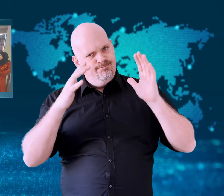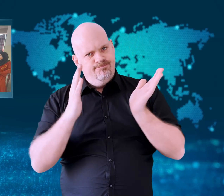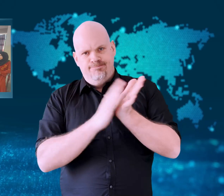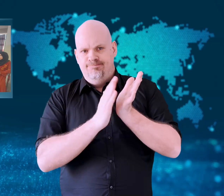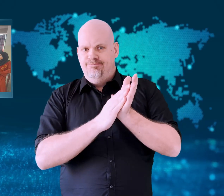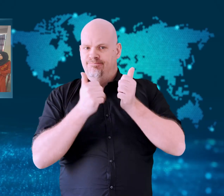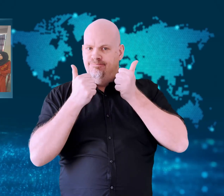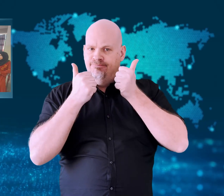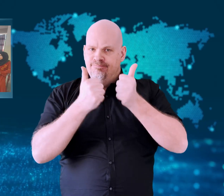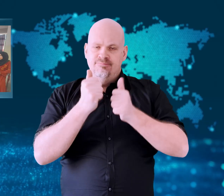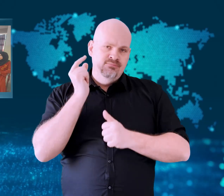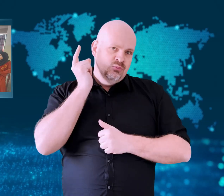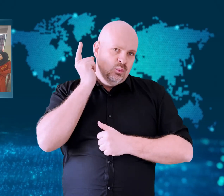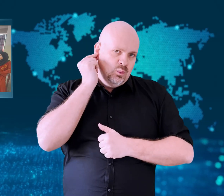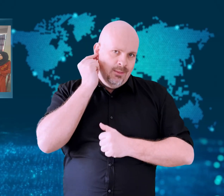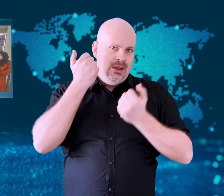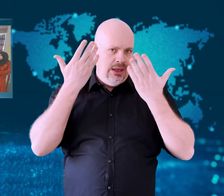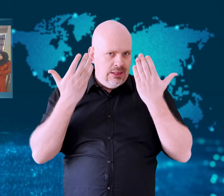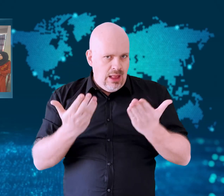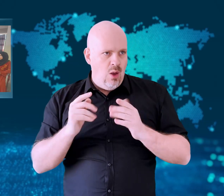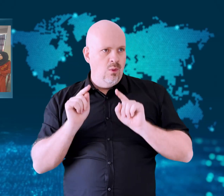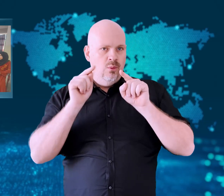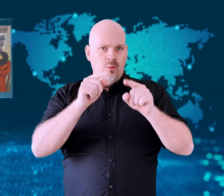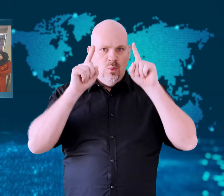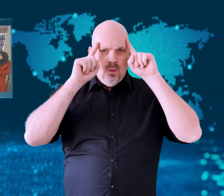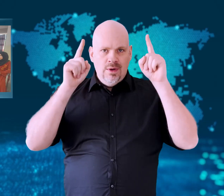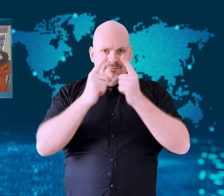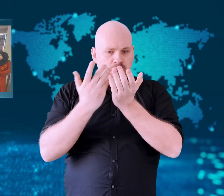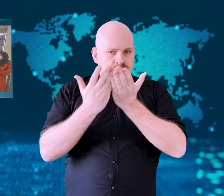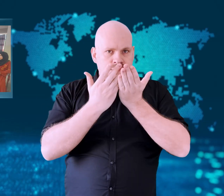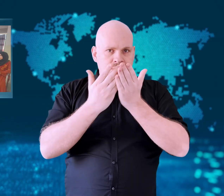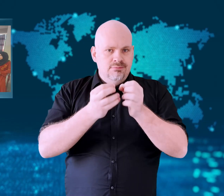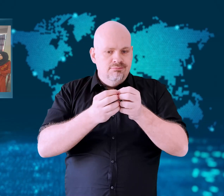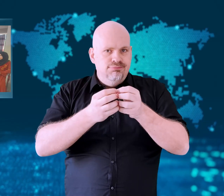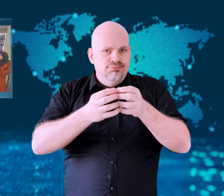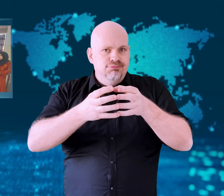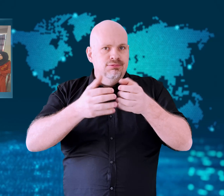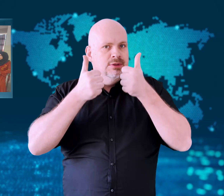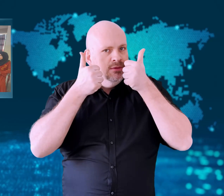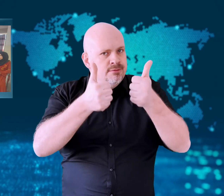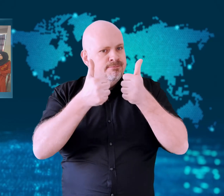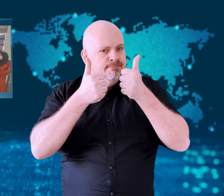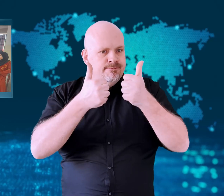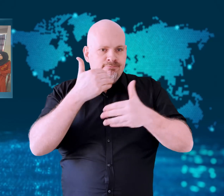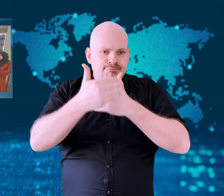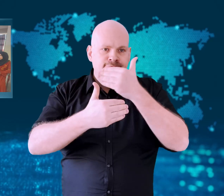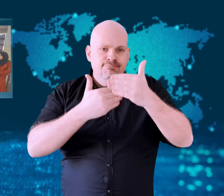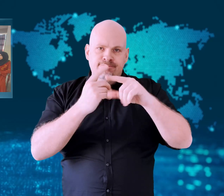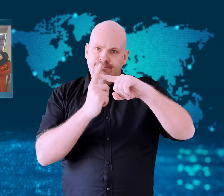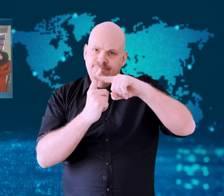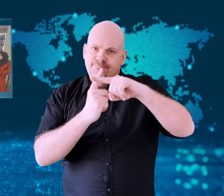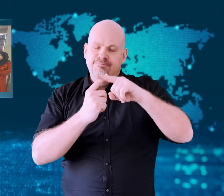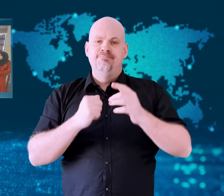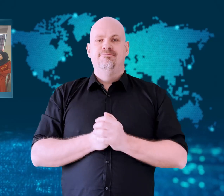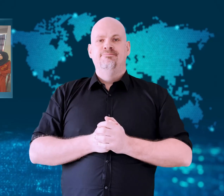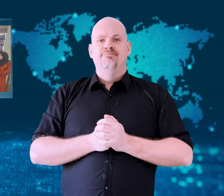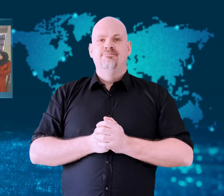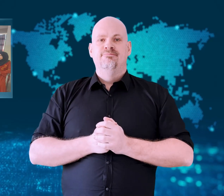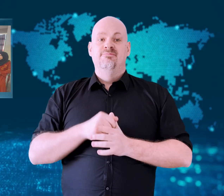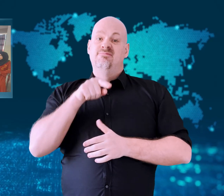The United Nations (UN) praised the inclusion of female students